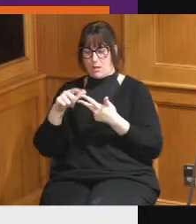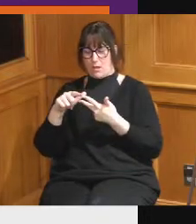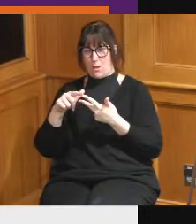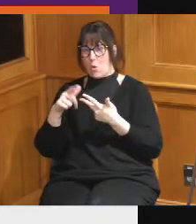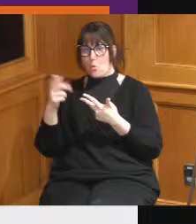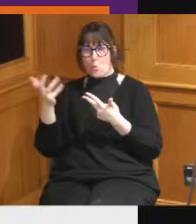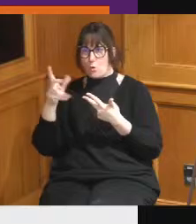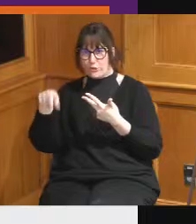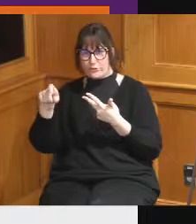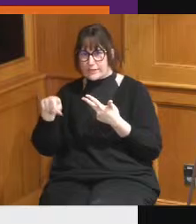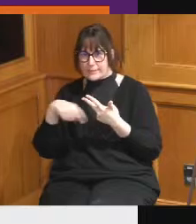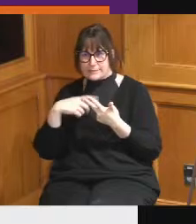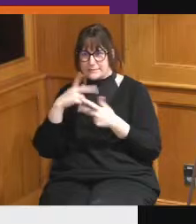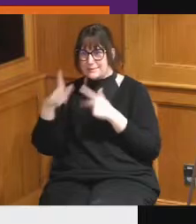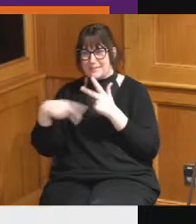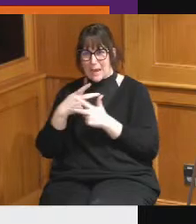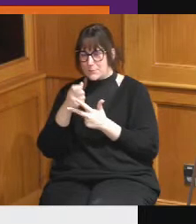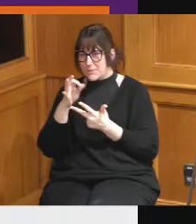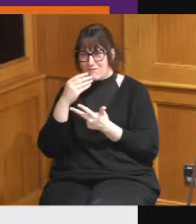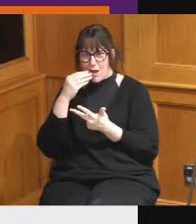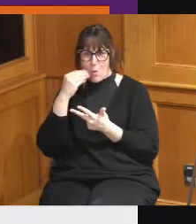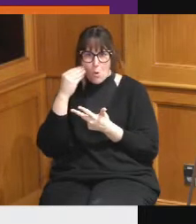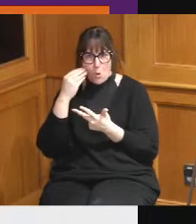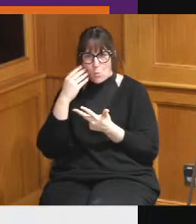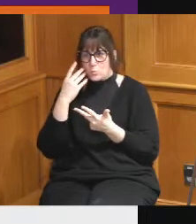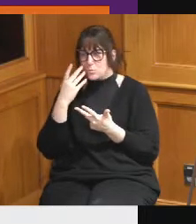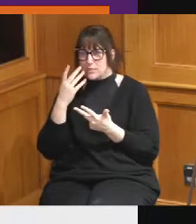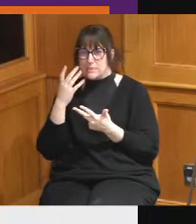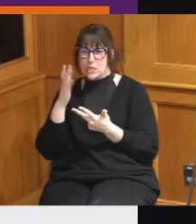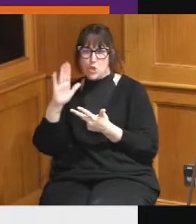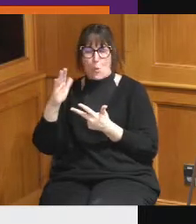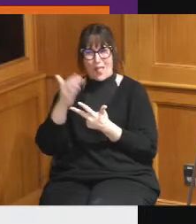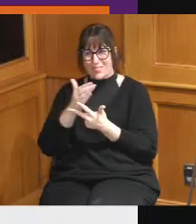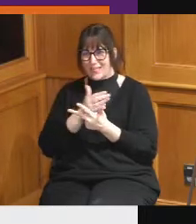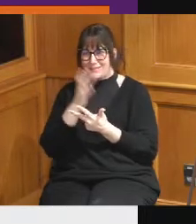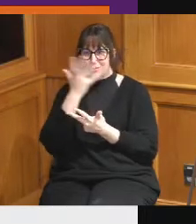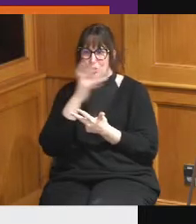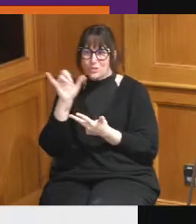know what types of housing how many units what's their Client List look like what are the types